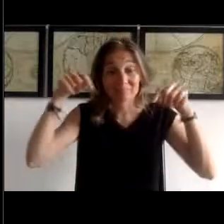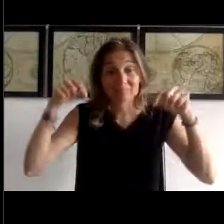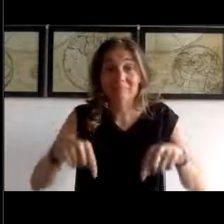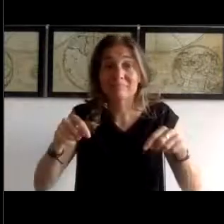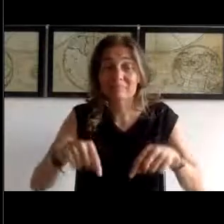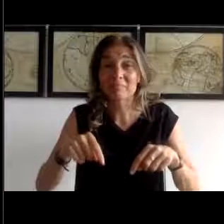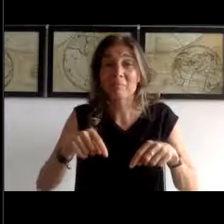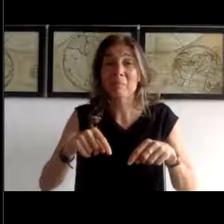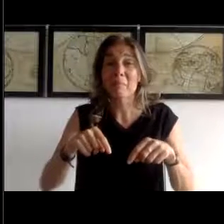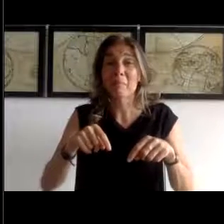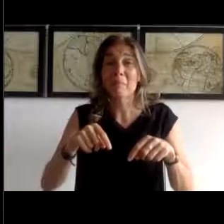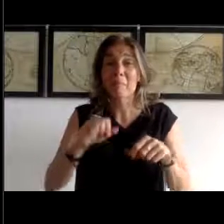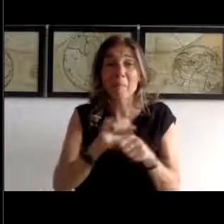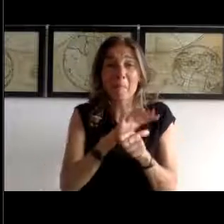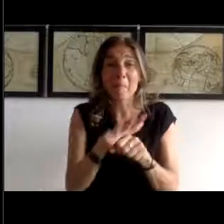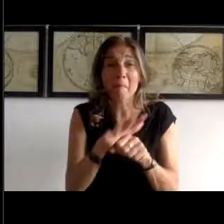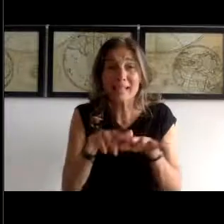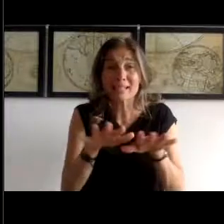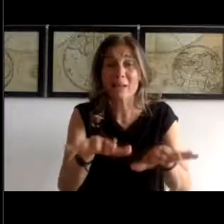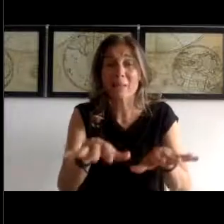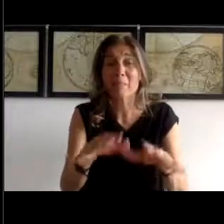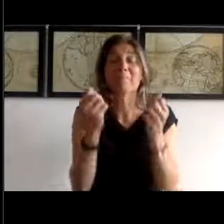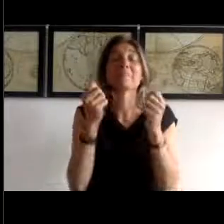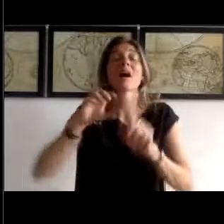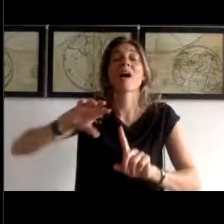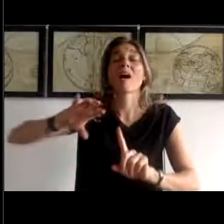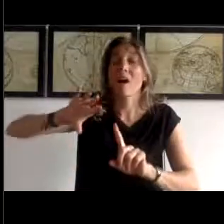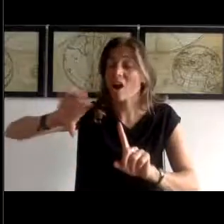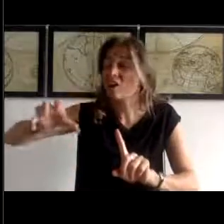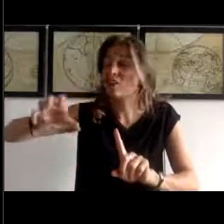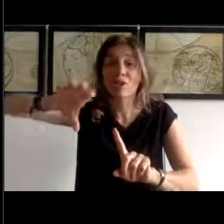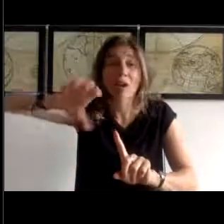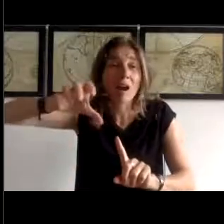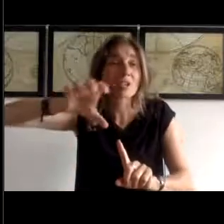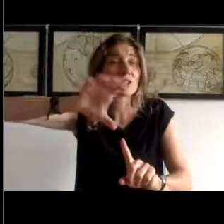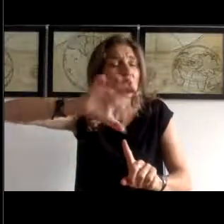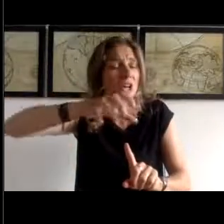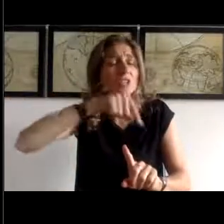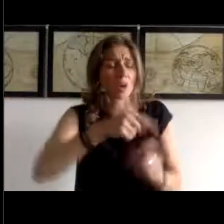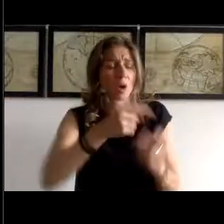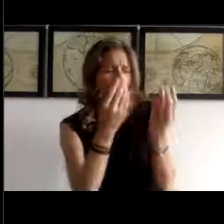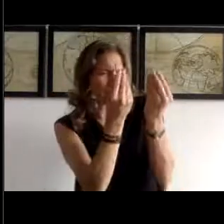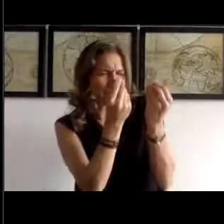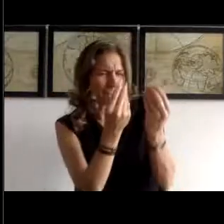We're proposing to support activities having European added value